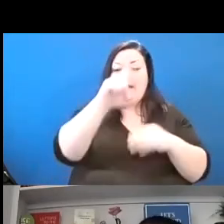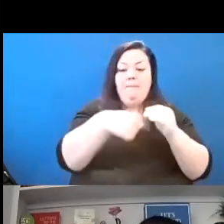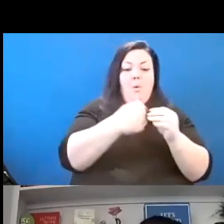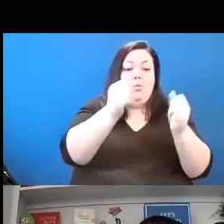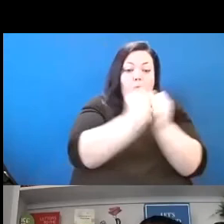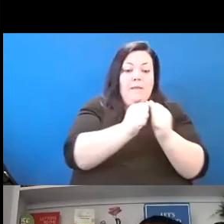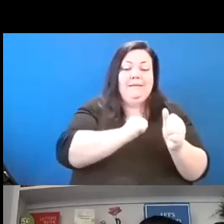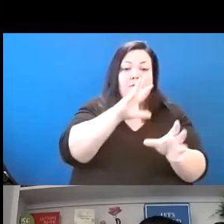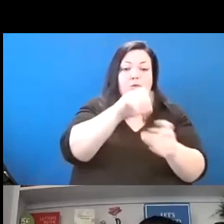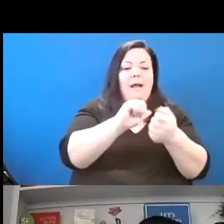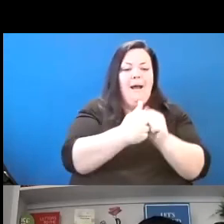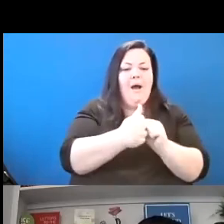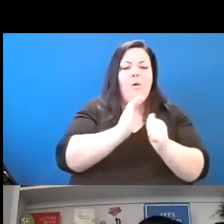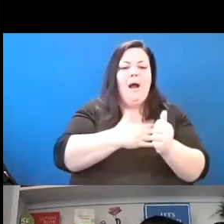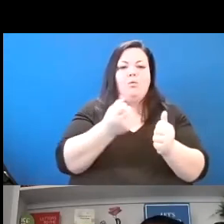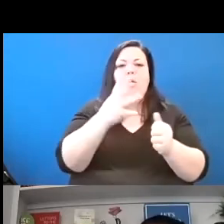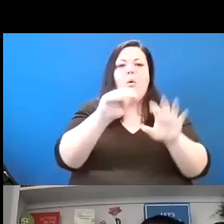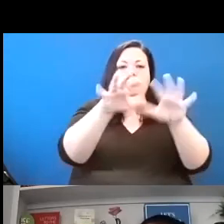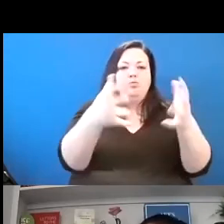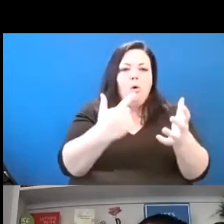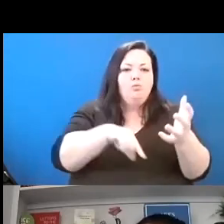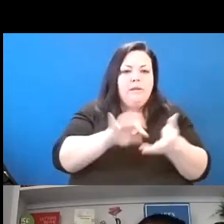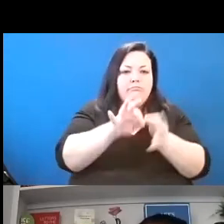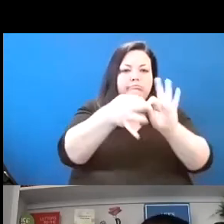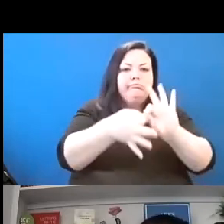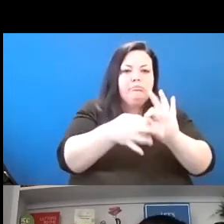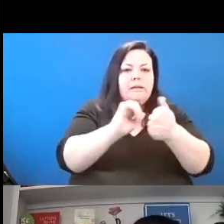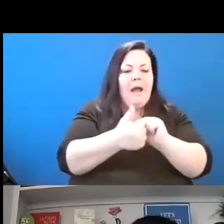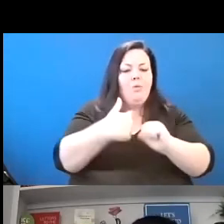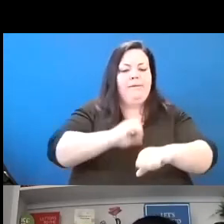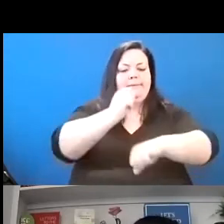interpret our own world how we create safe spaces for ourselves or create